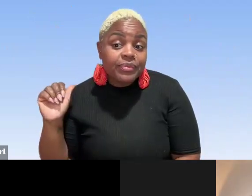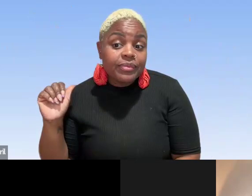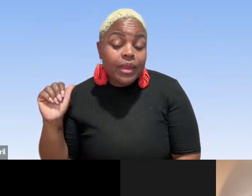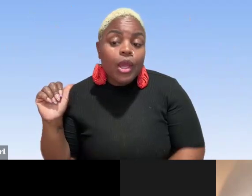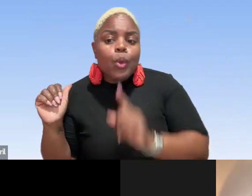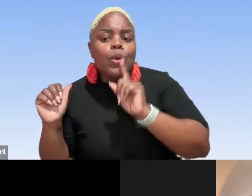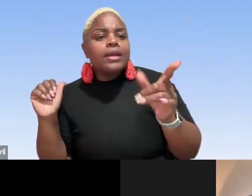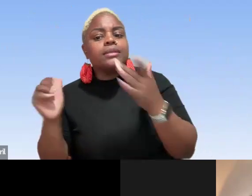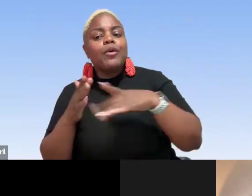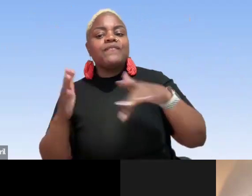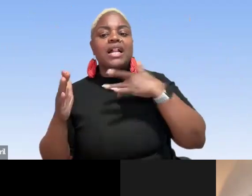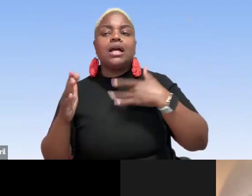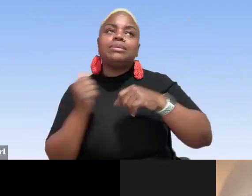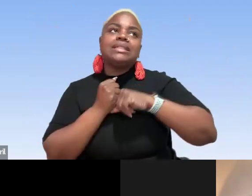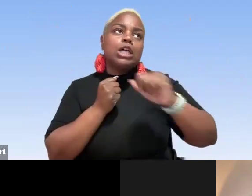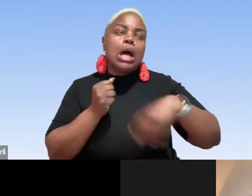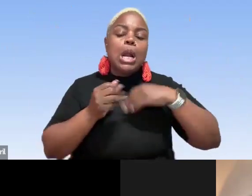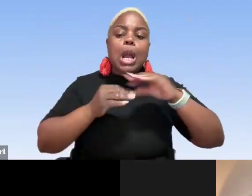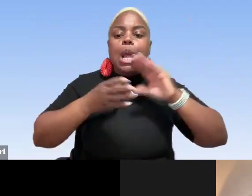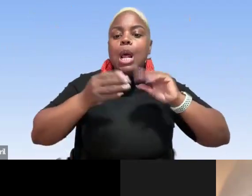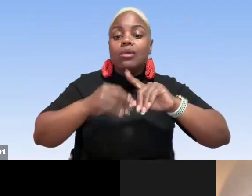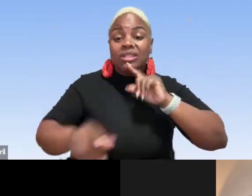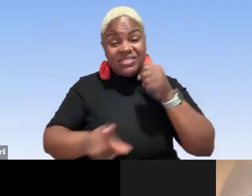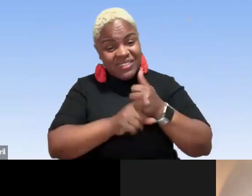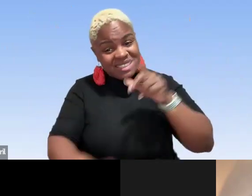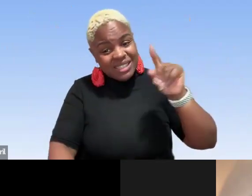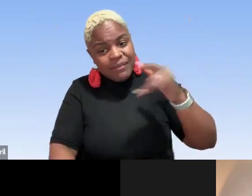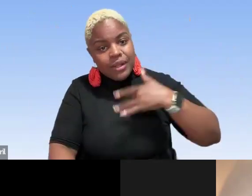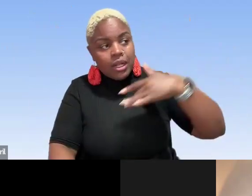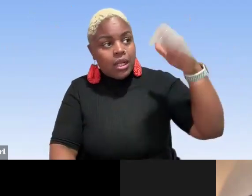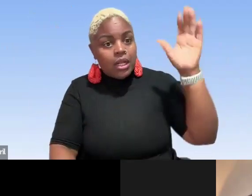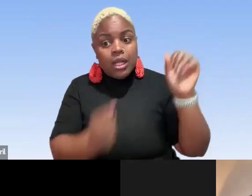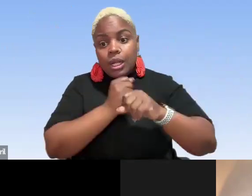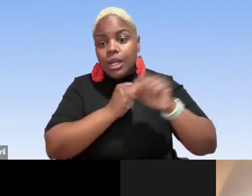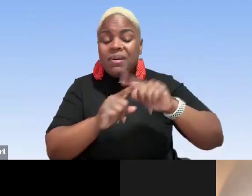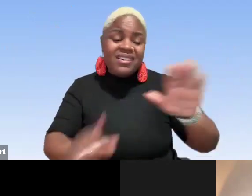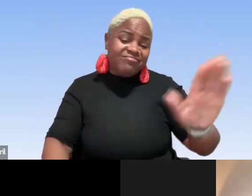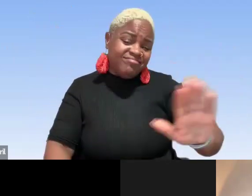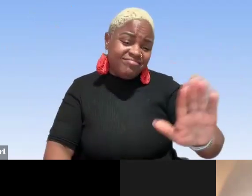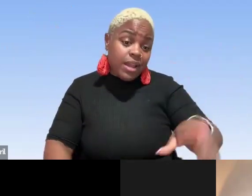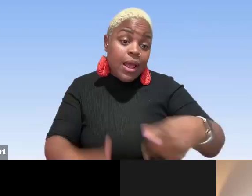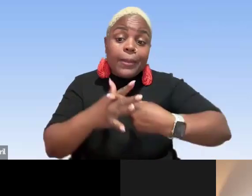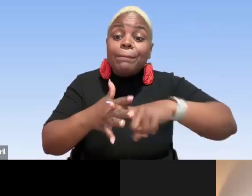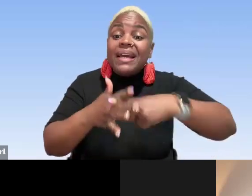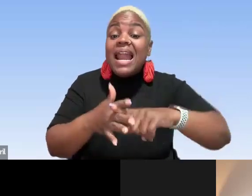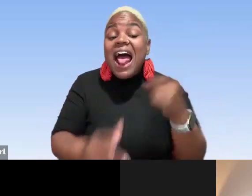especially non-disabled people, but, you know, at the beginning of the year, a year ago, I told myself,